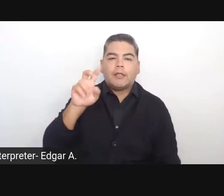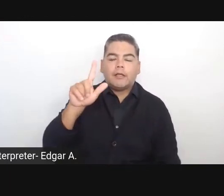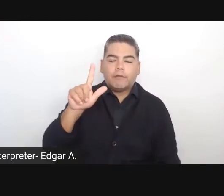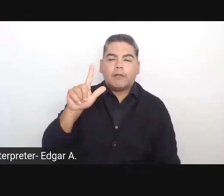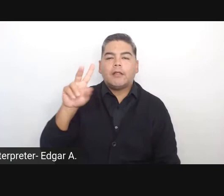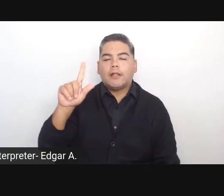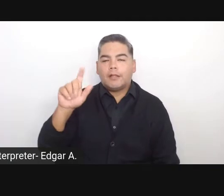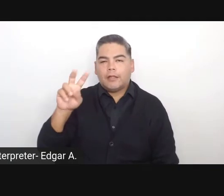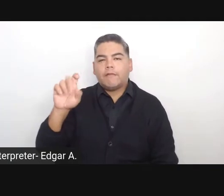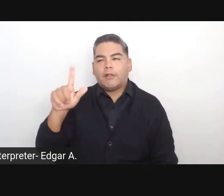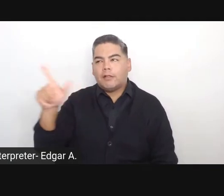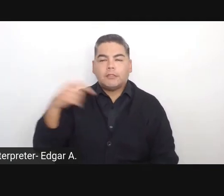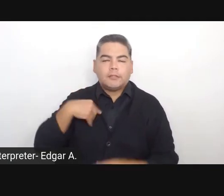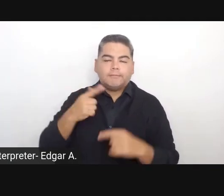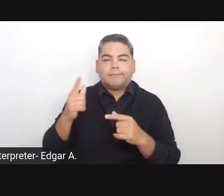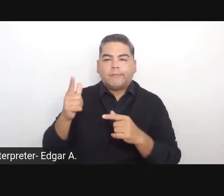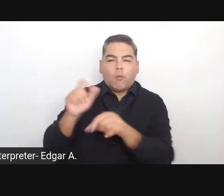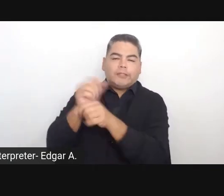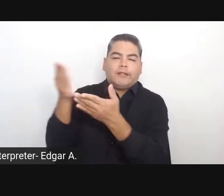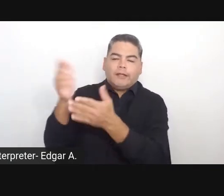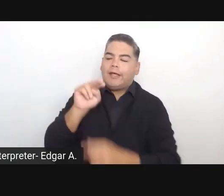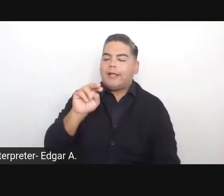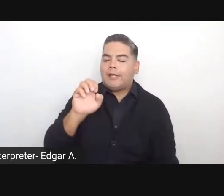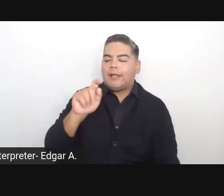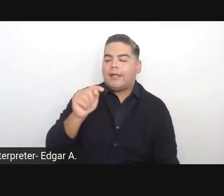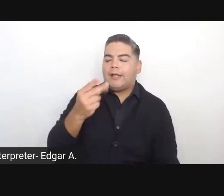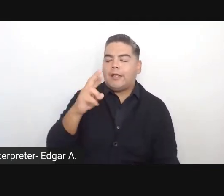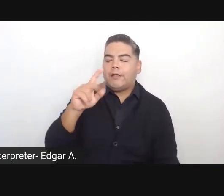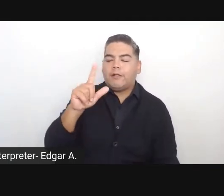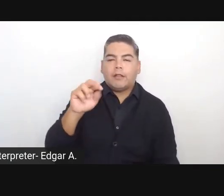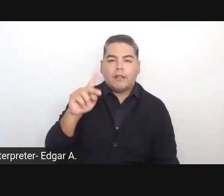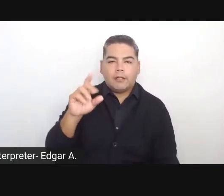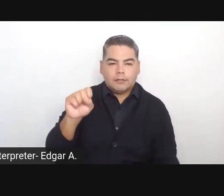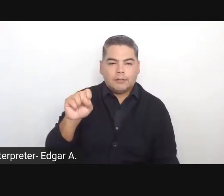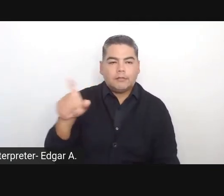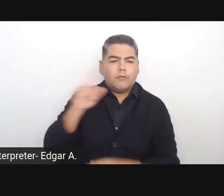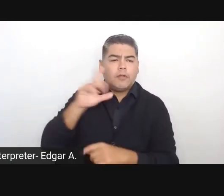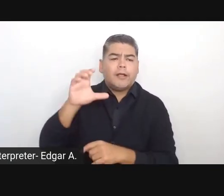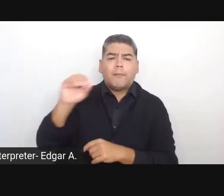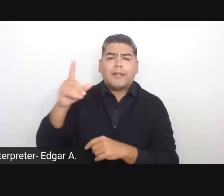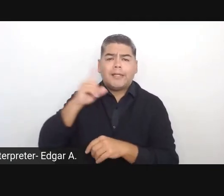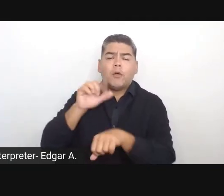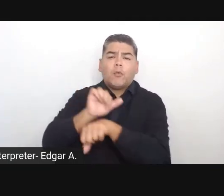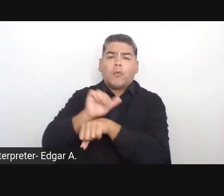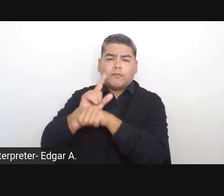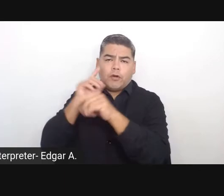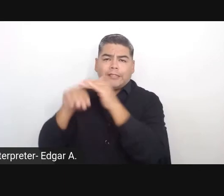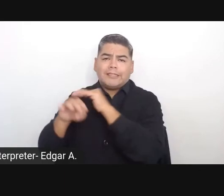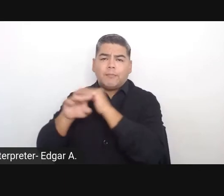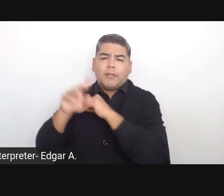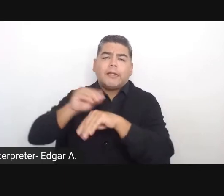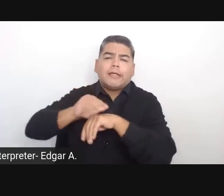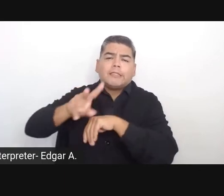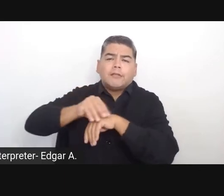She works in Rotterdam for the digital agency Level Level as an accessibility consultant and is a trainer